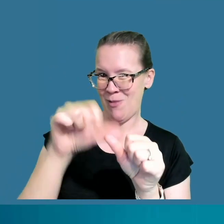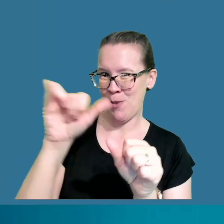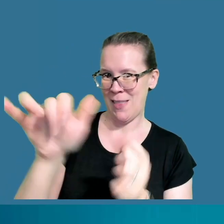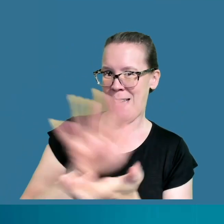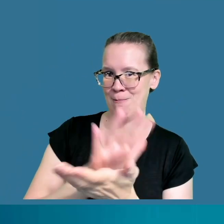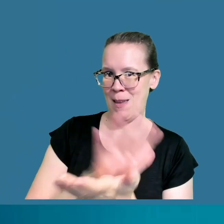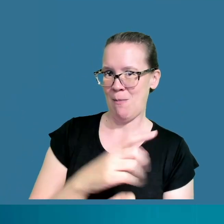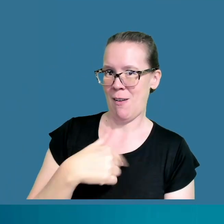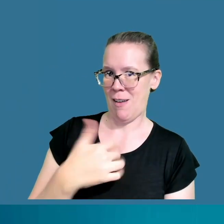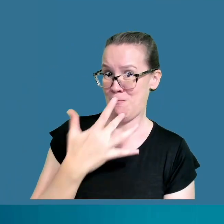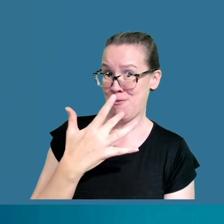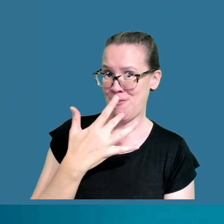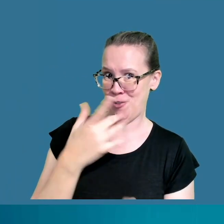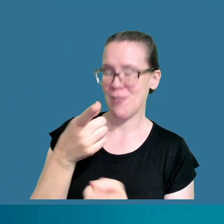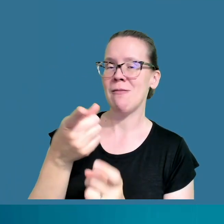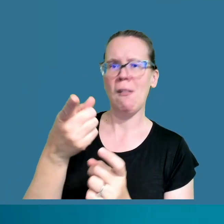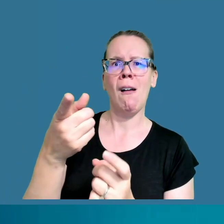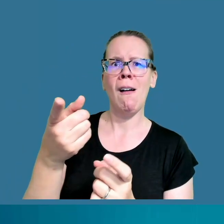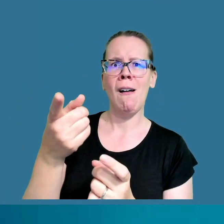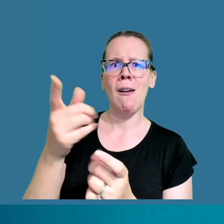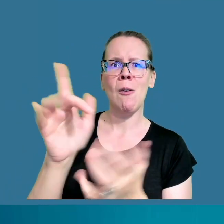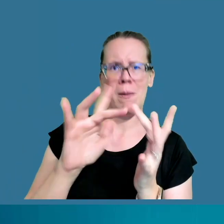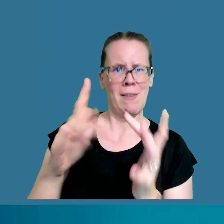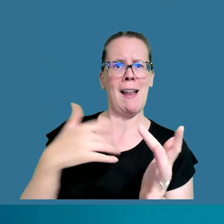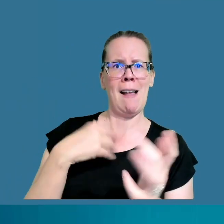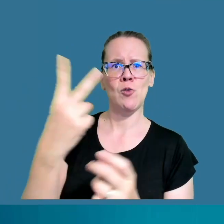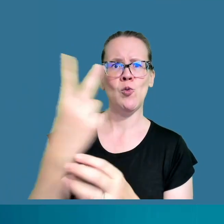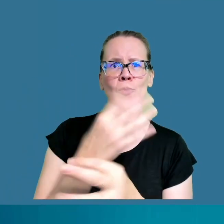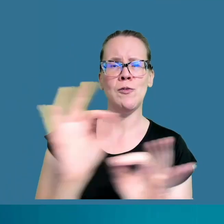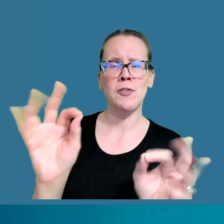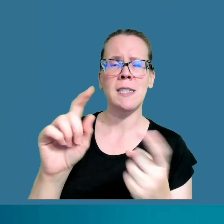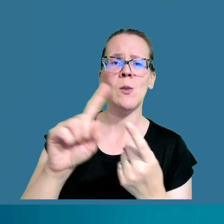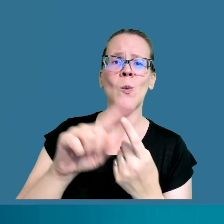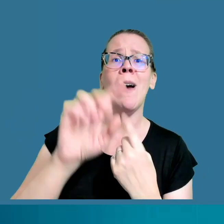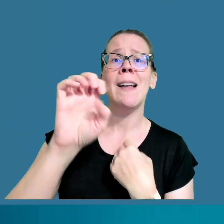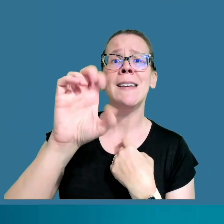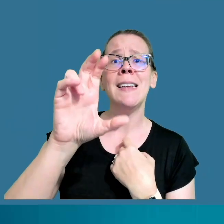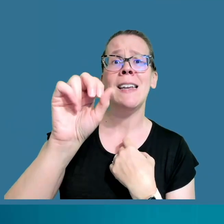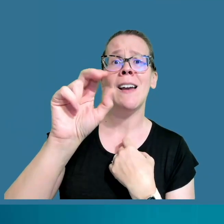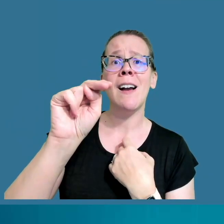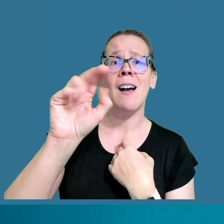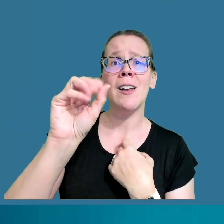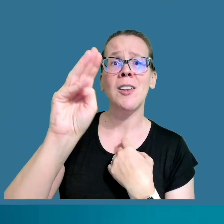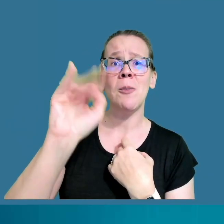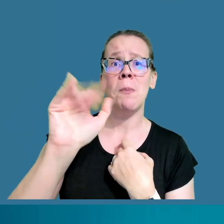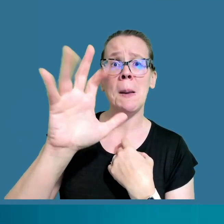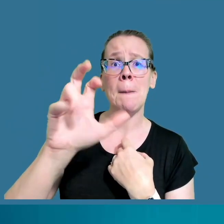that are on Patterntrace's website (that's the foundation paper piecing paper I prefer). Um,